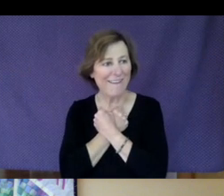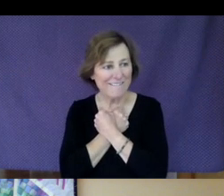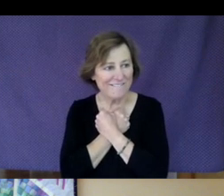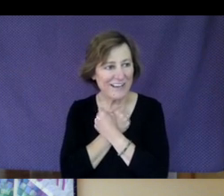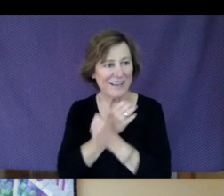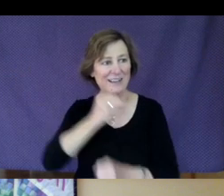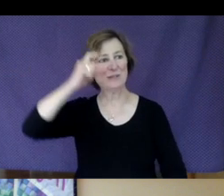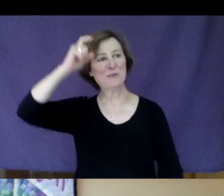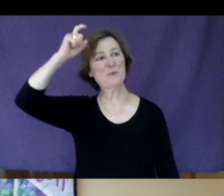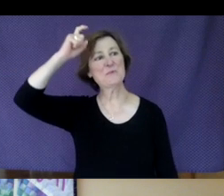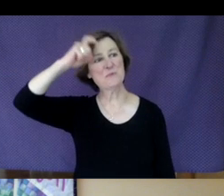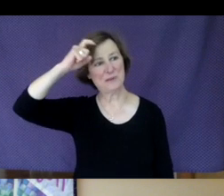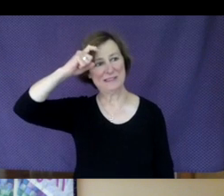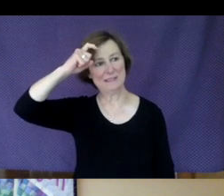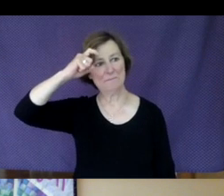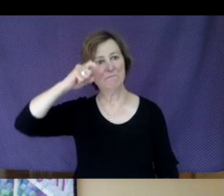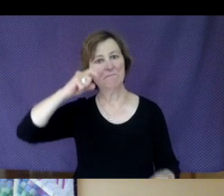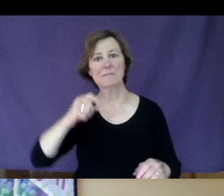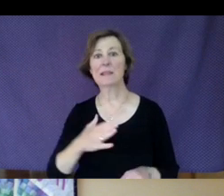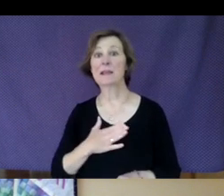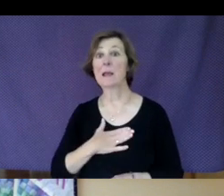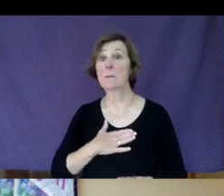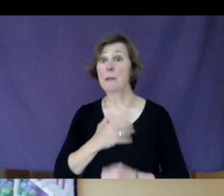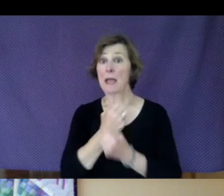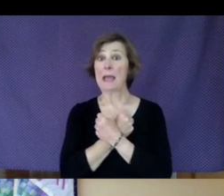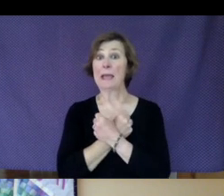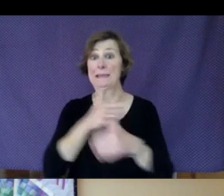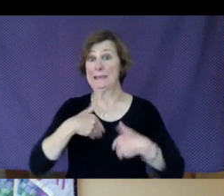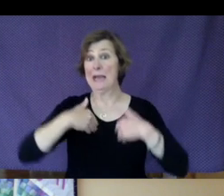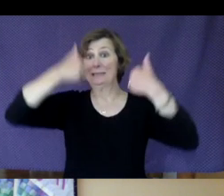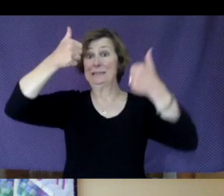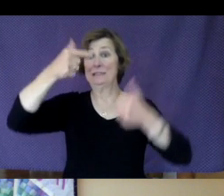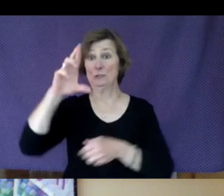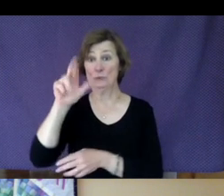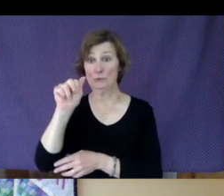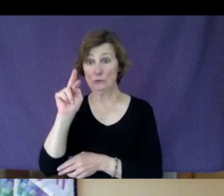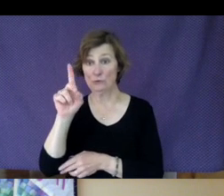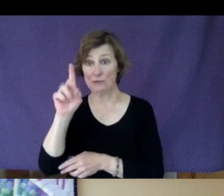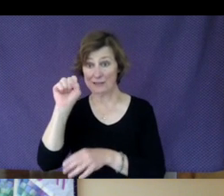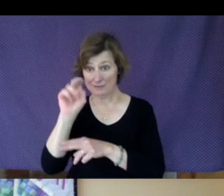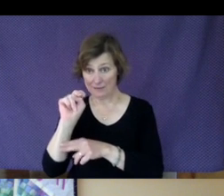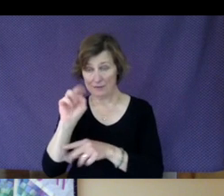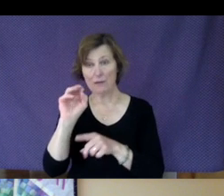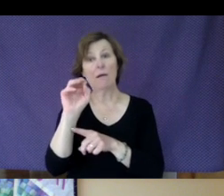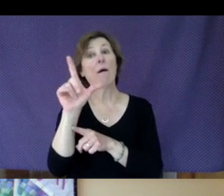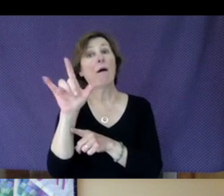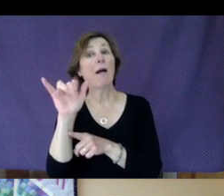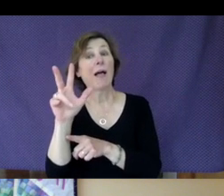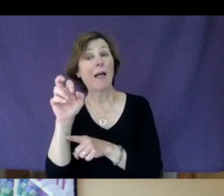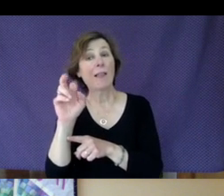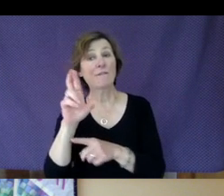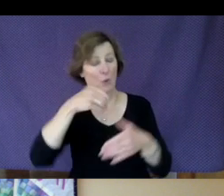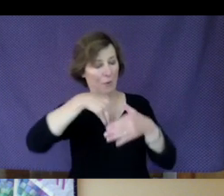My youngest grandson Oliver came along just last year For medical reasons his joining our family